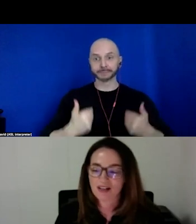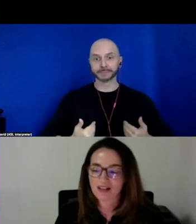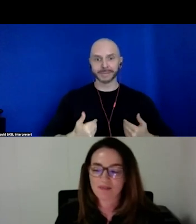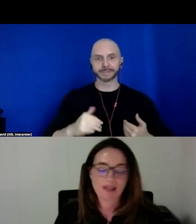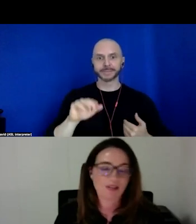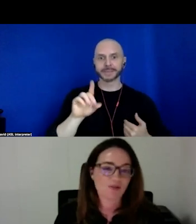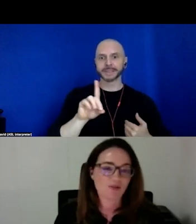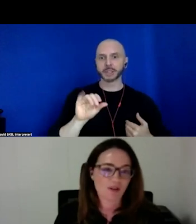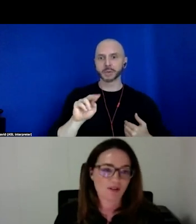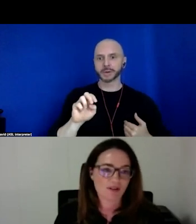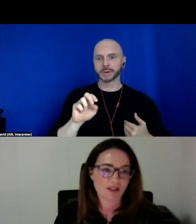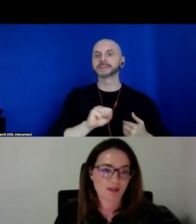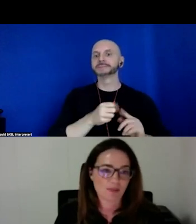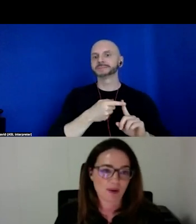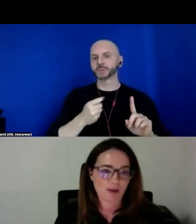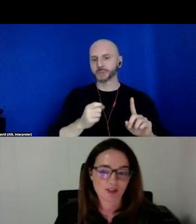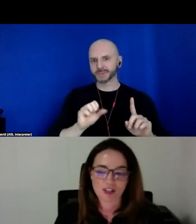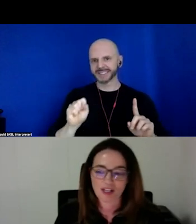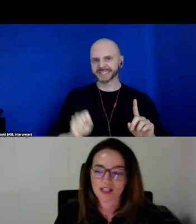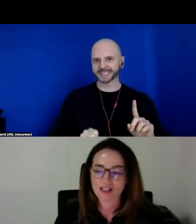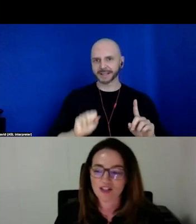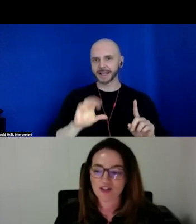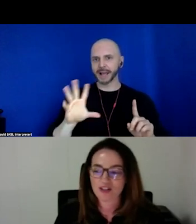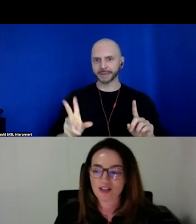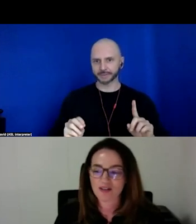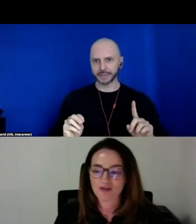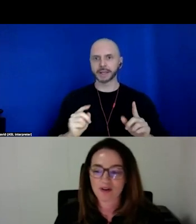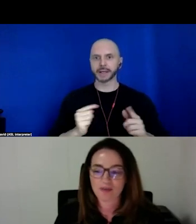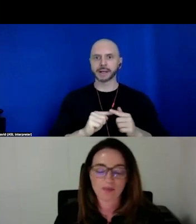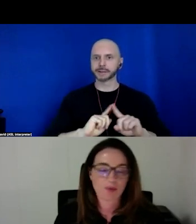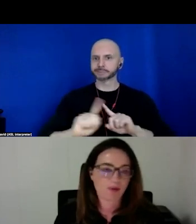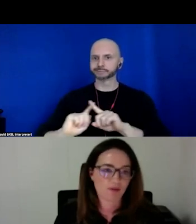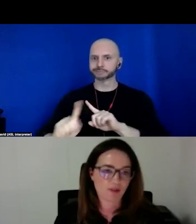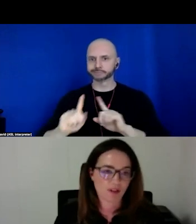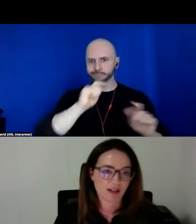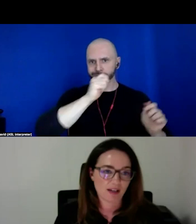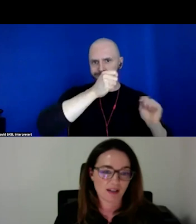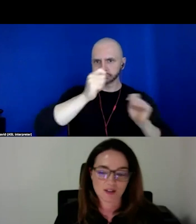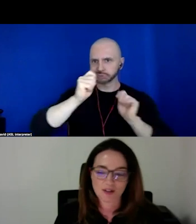the publishing industry from proofreading to publisher manager. And a few years ago,